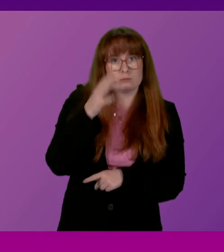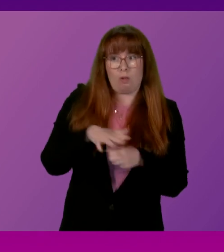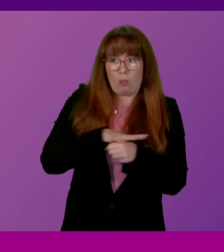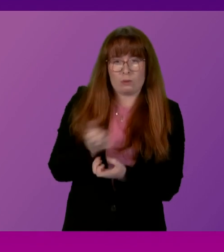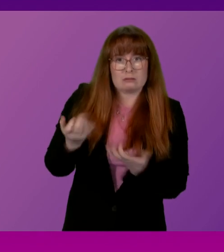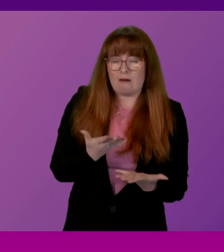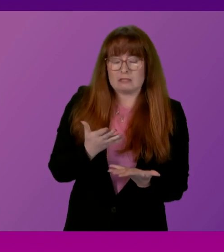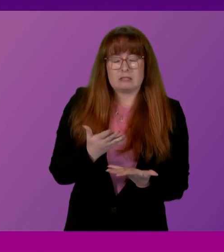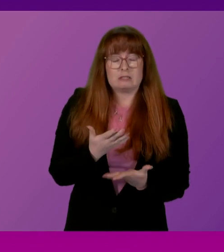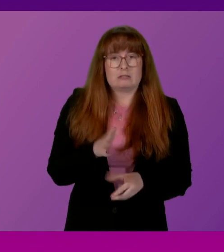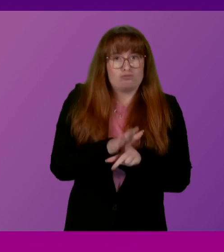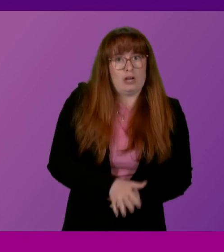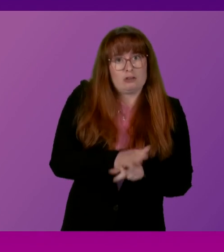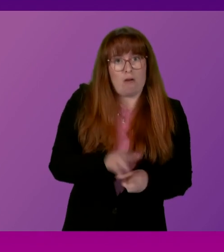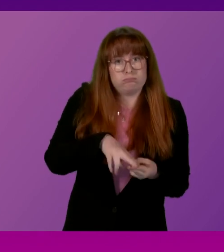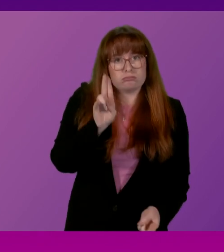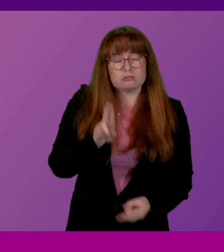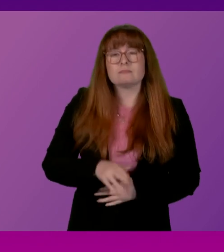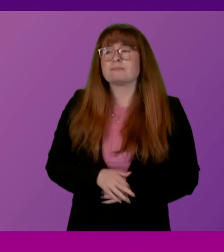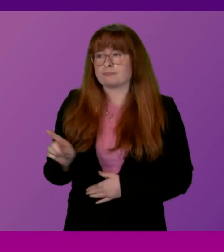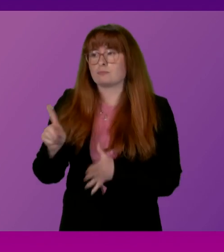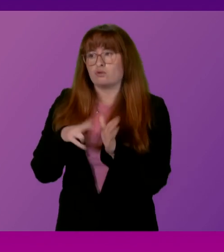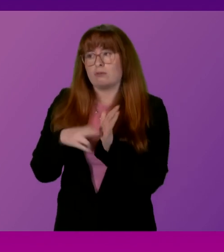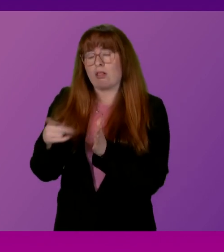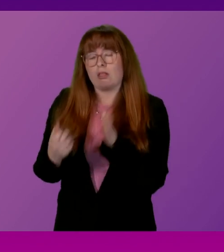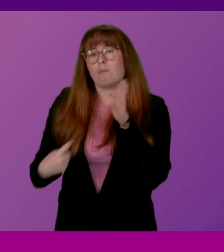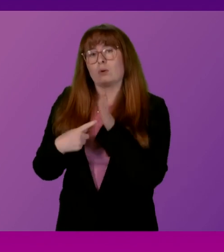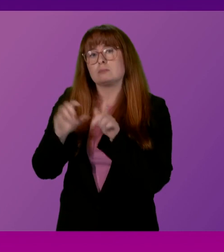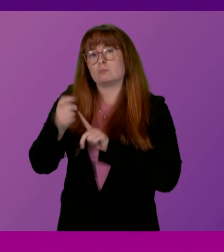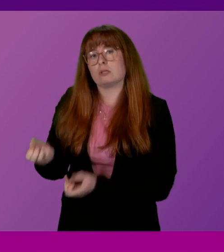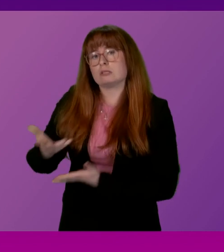Audrey Nicoll raises a very important point indeed.